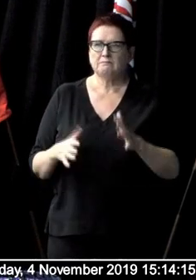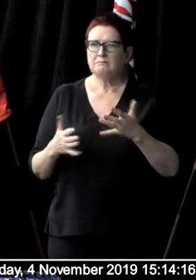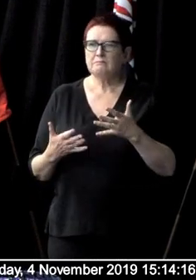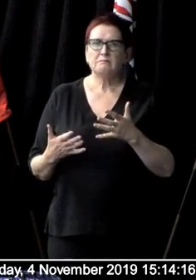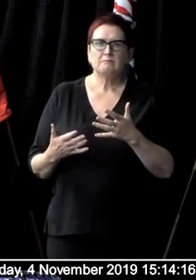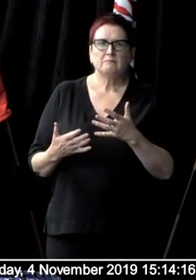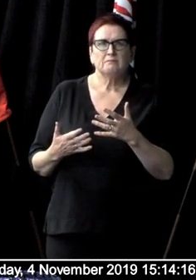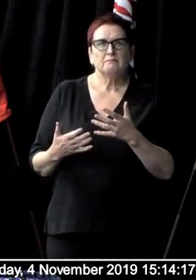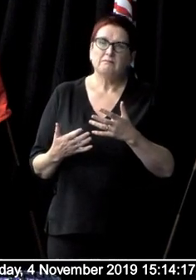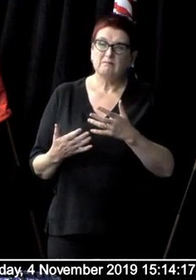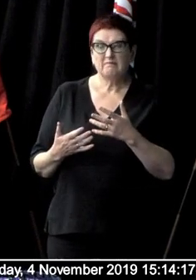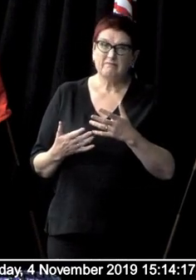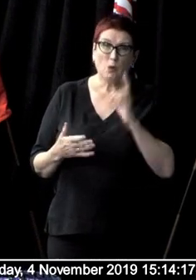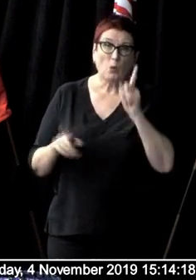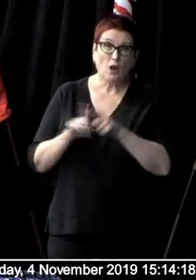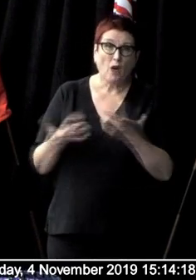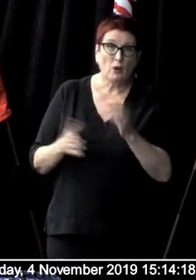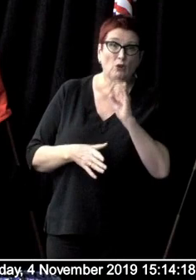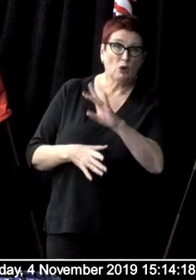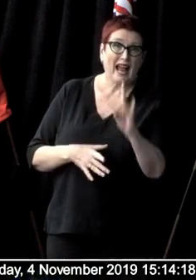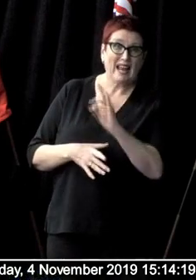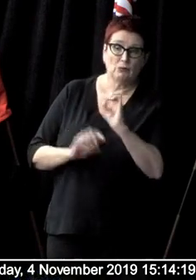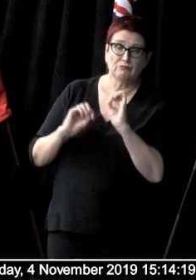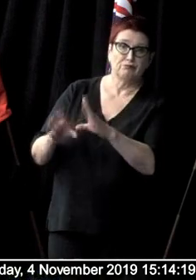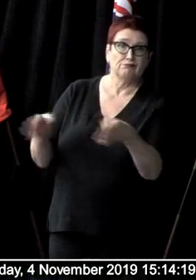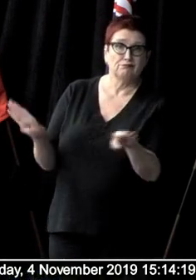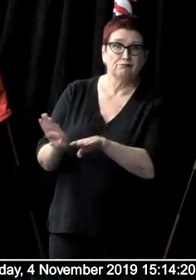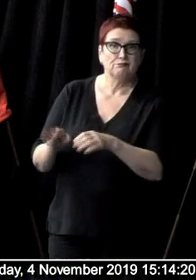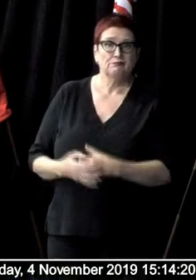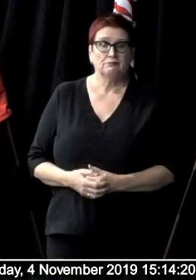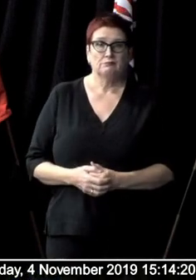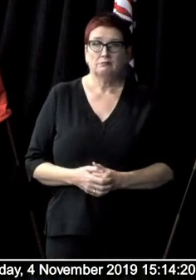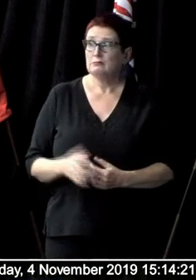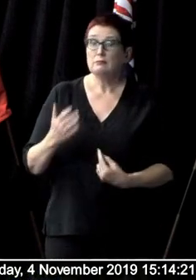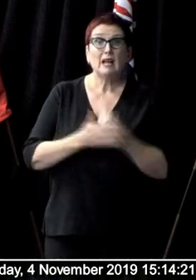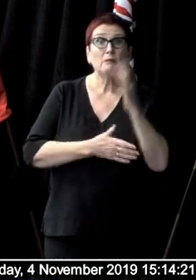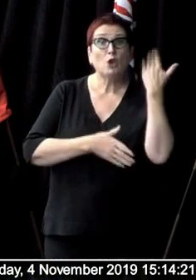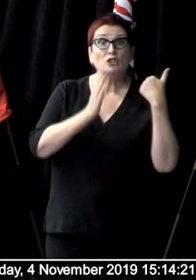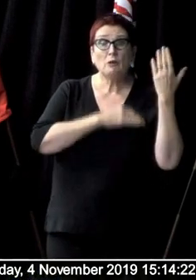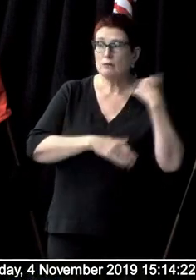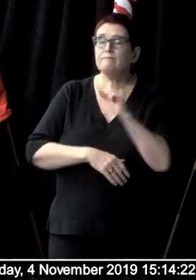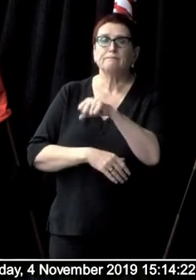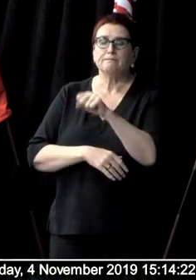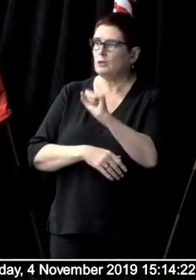an animal in, actually. And that’s some time ago now? That’s some time ago. Your son is now 24?